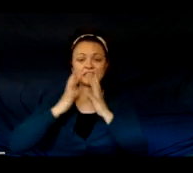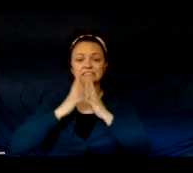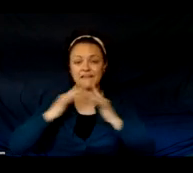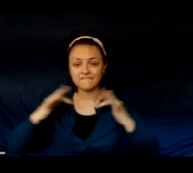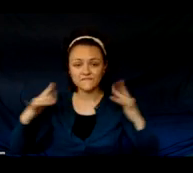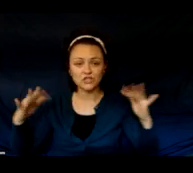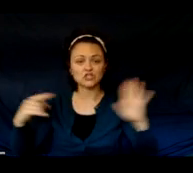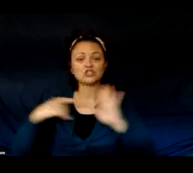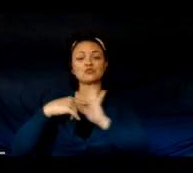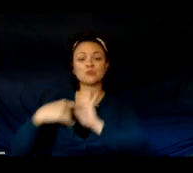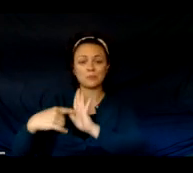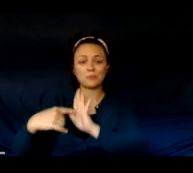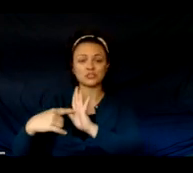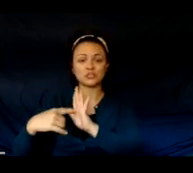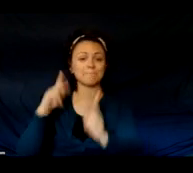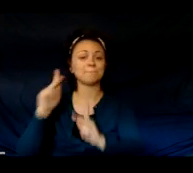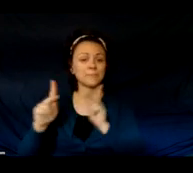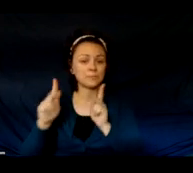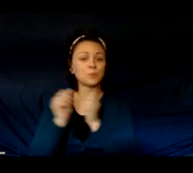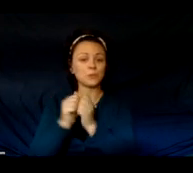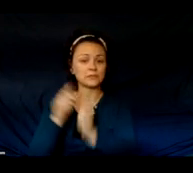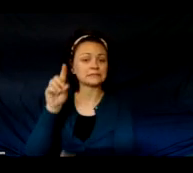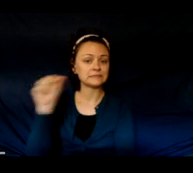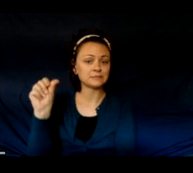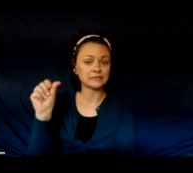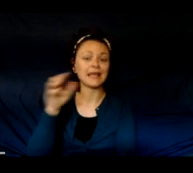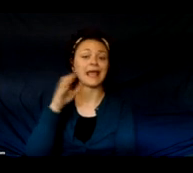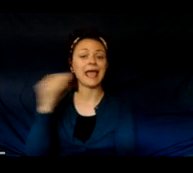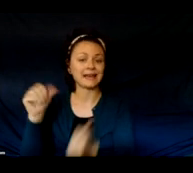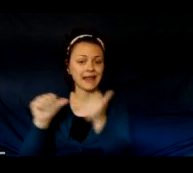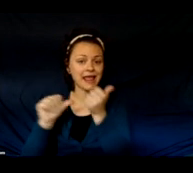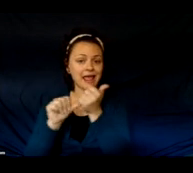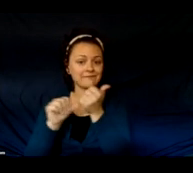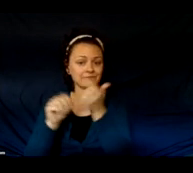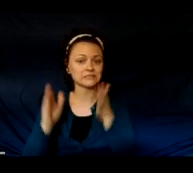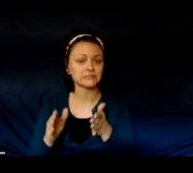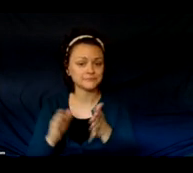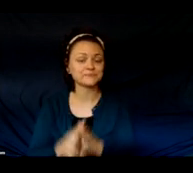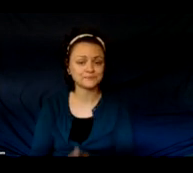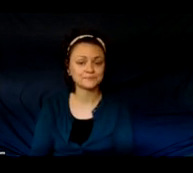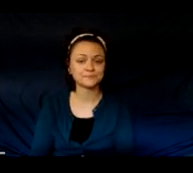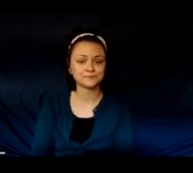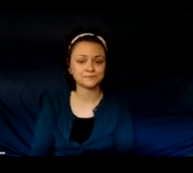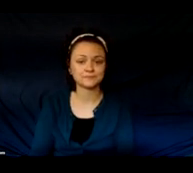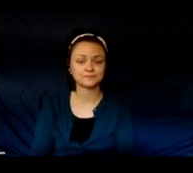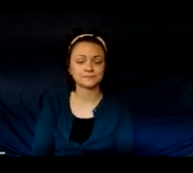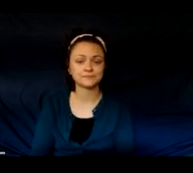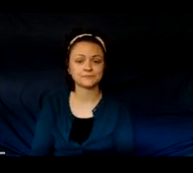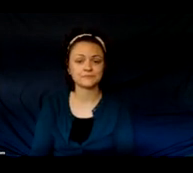persons with disabilities and advocates. Members hold a variety of